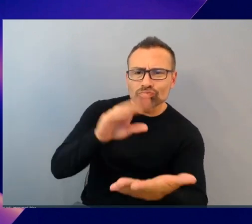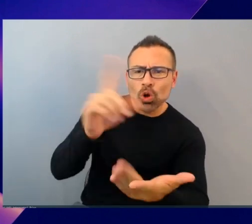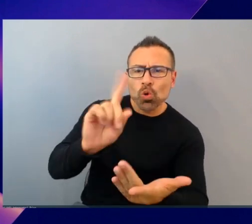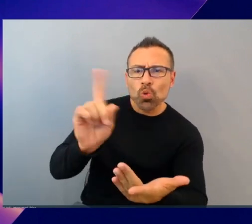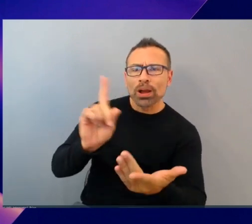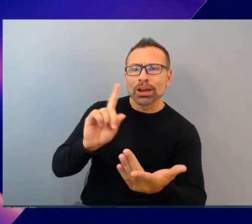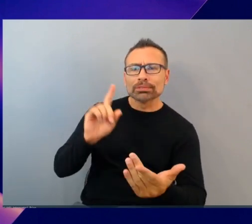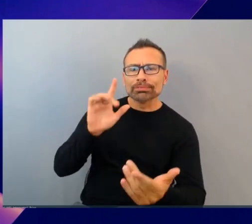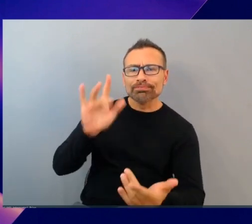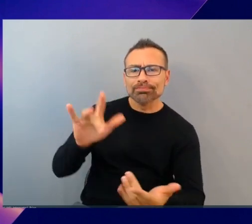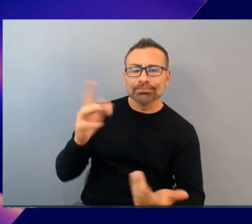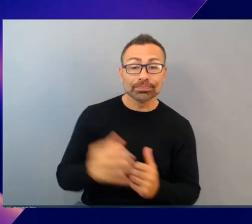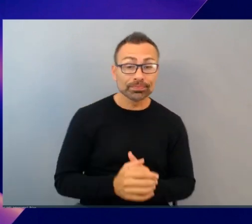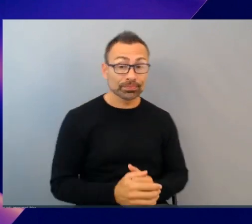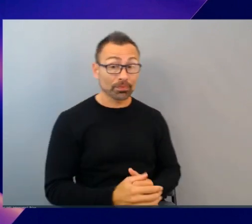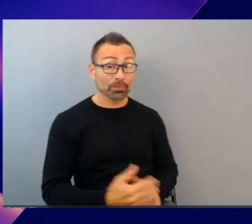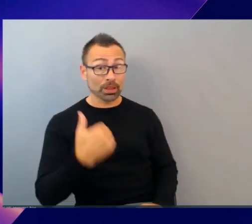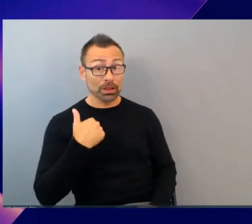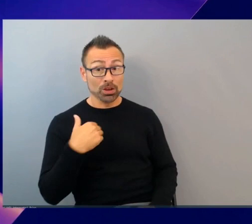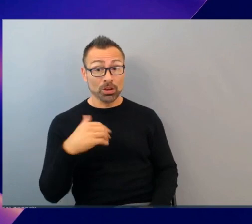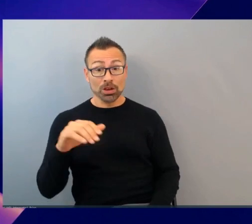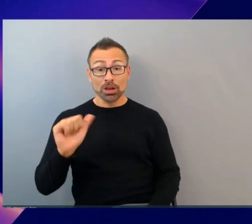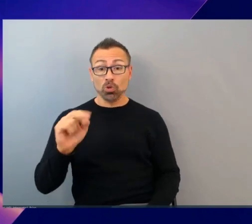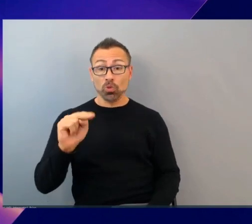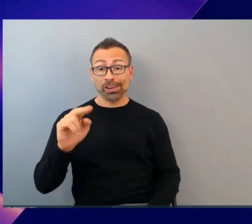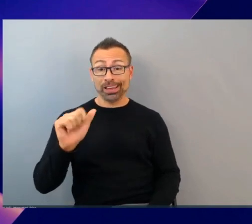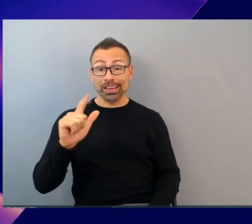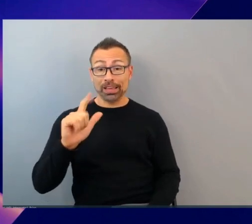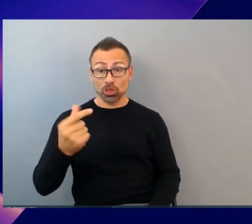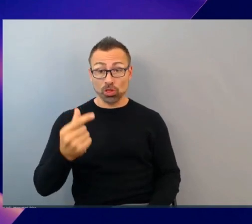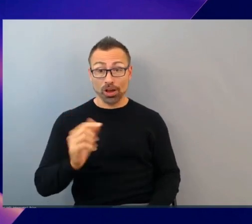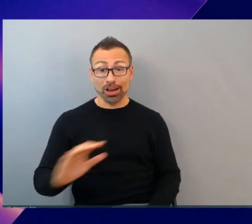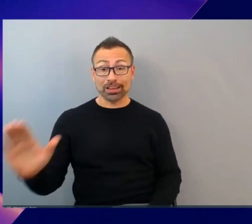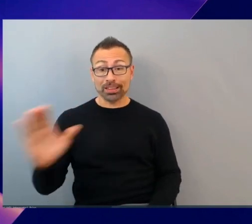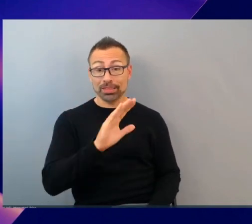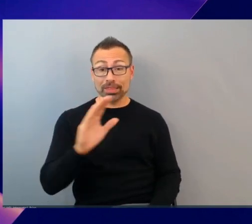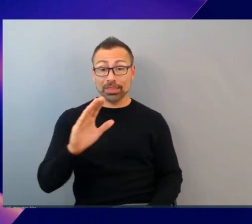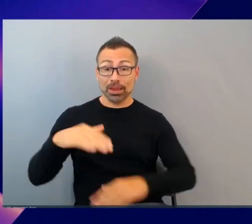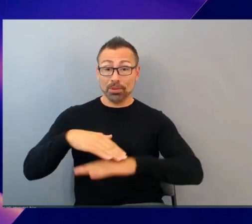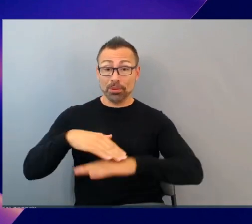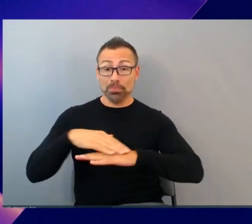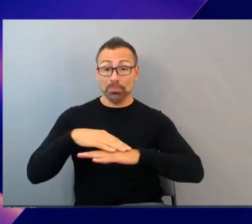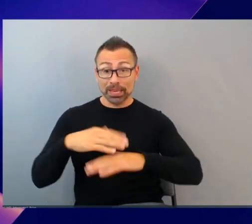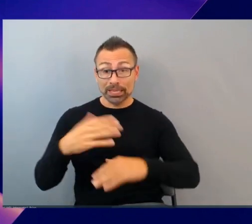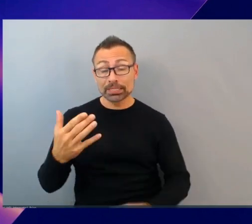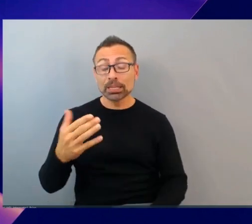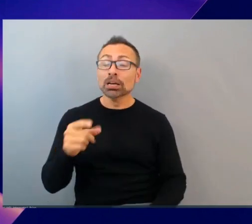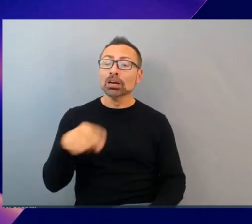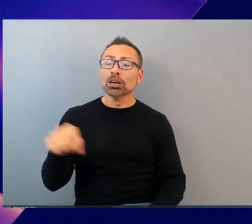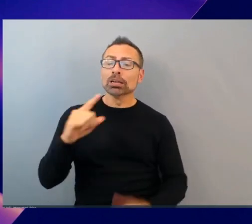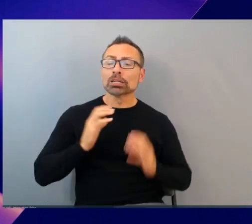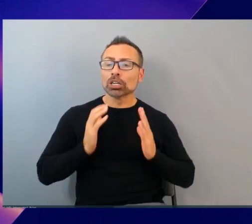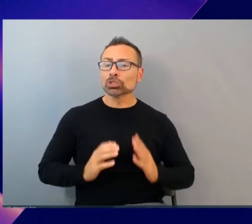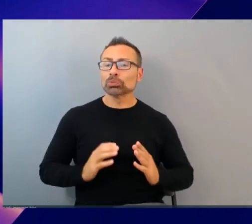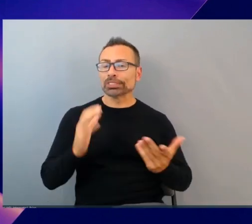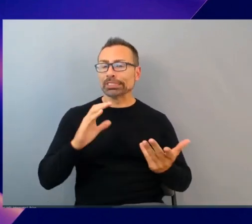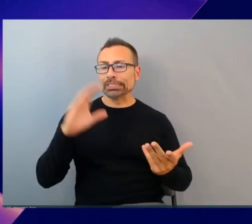So we have MLOps PDP page, so customers can just Google SageMaker MLOps,